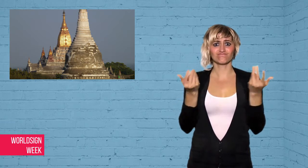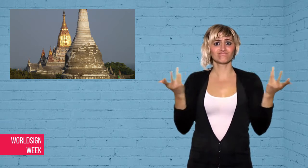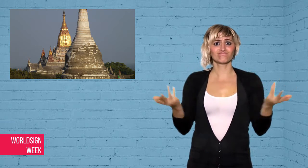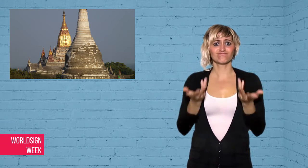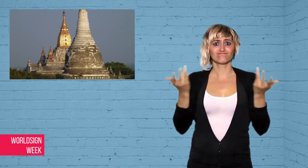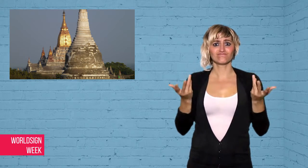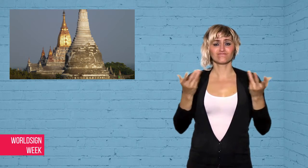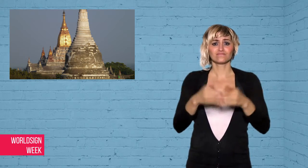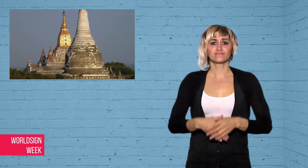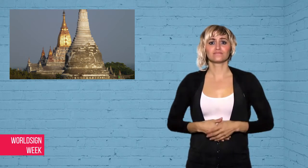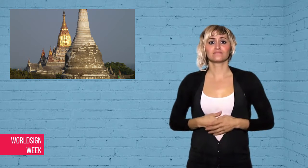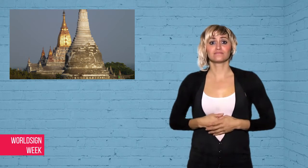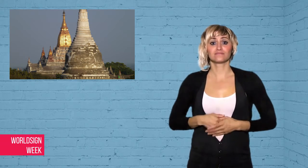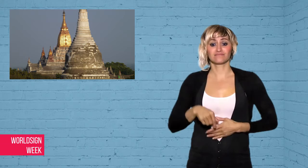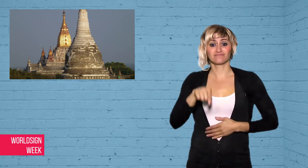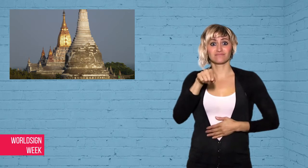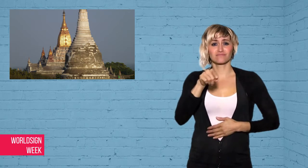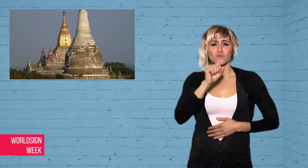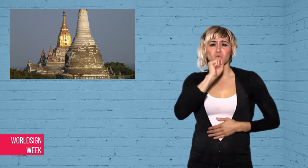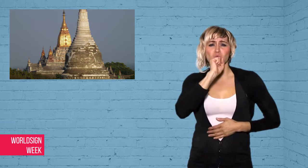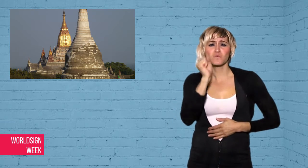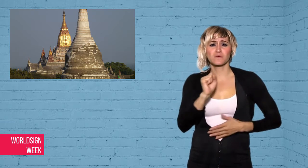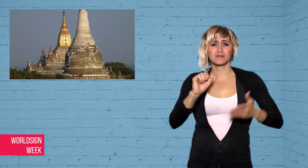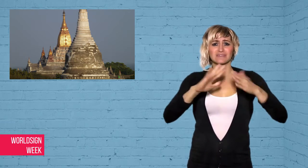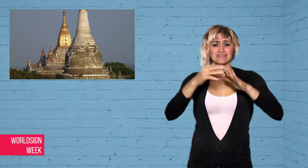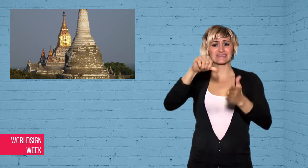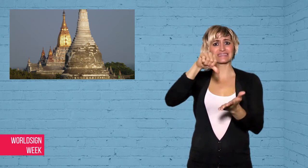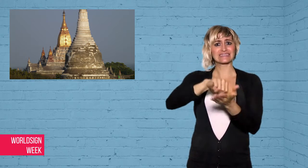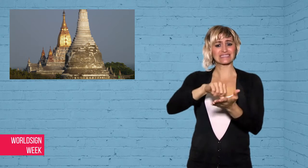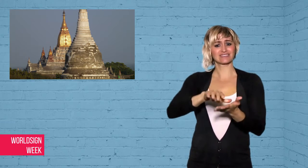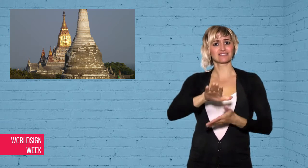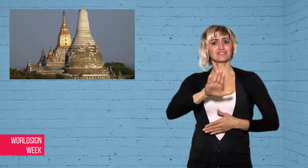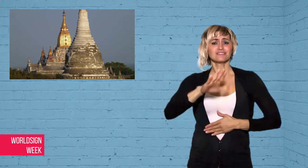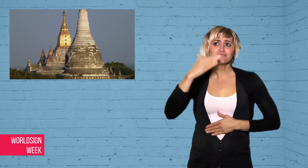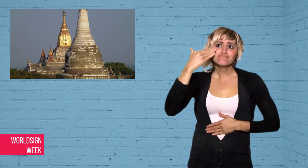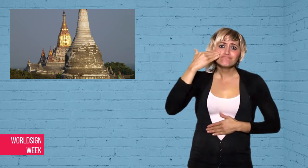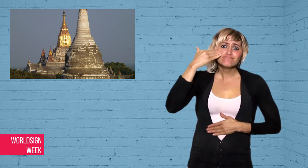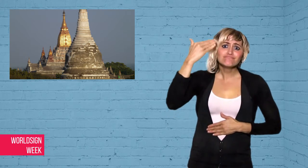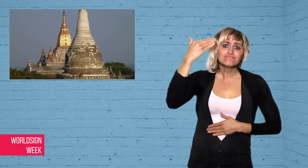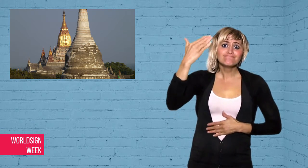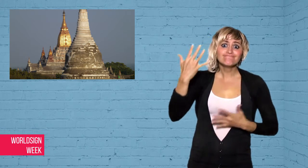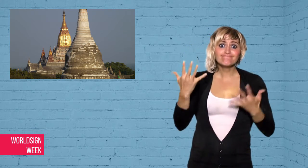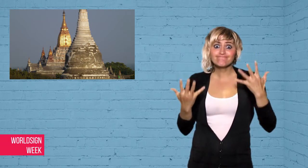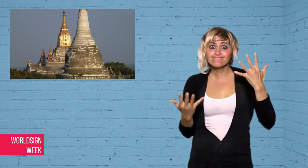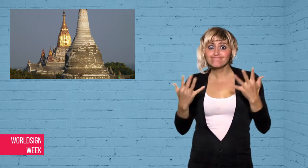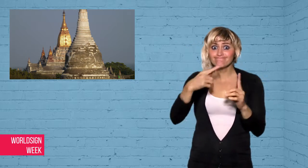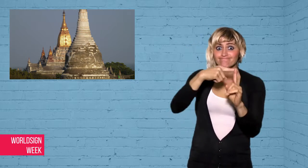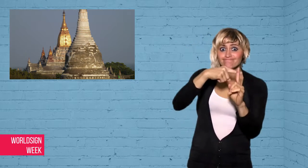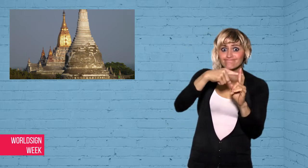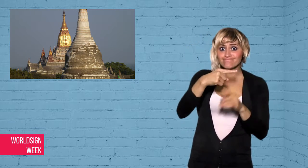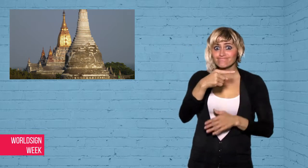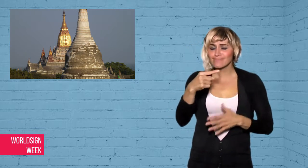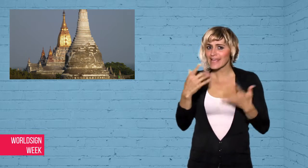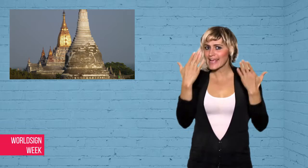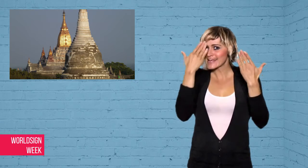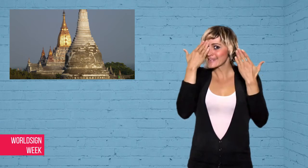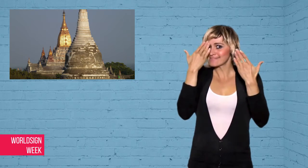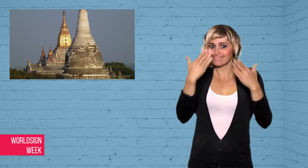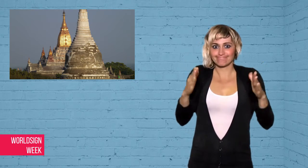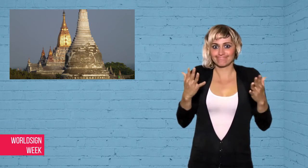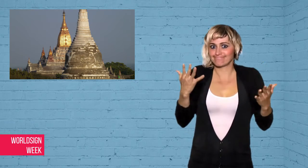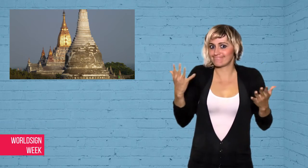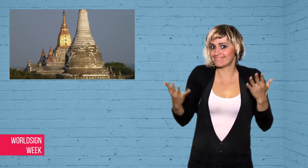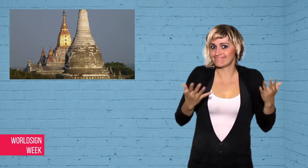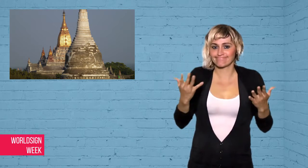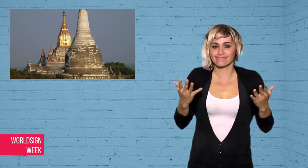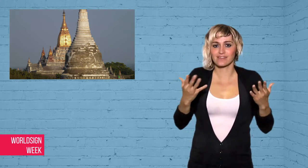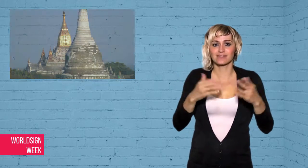Naing said sadly. The future of the ancient